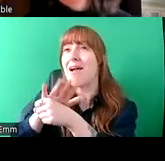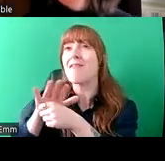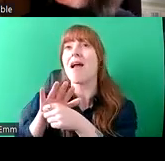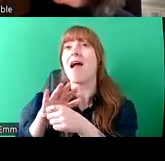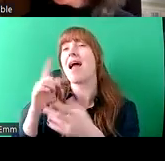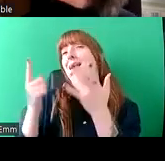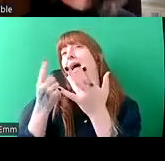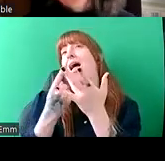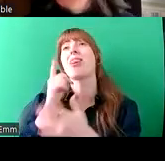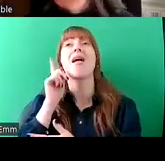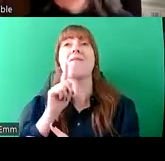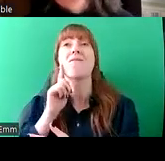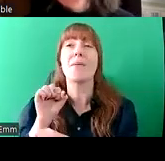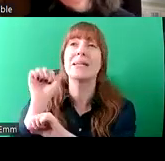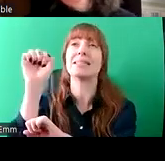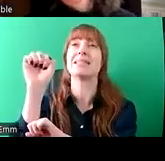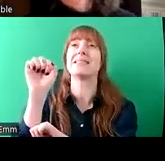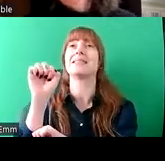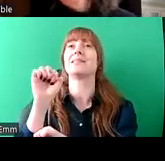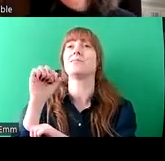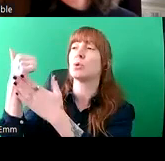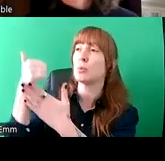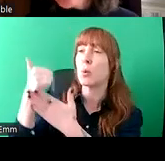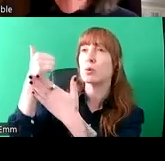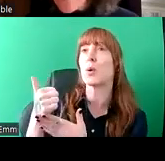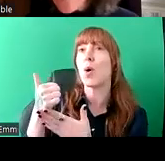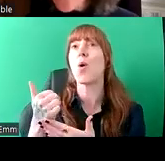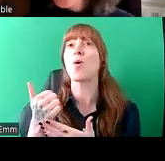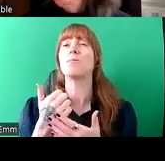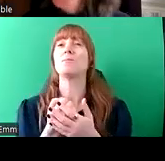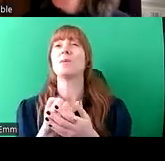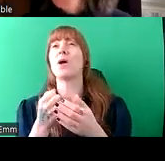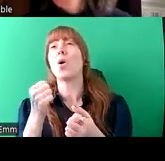and, honing in specifically, we've got a lot of women's liberation newsletters and material